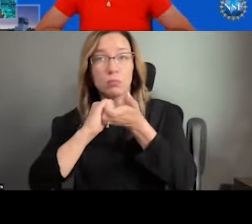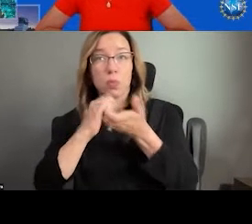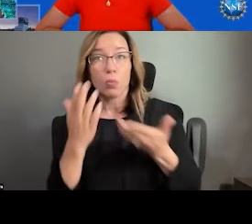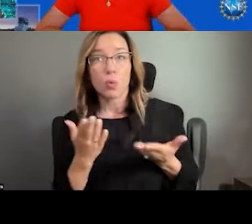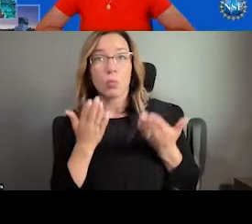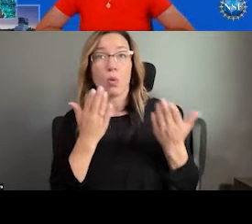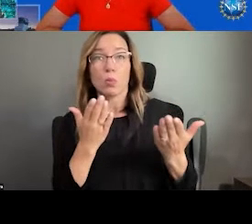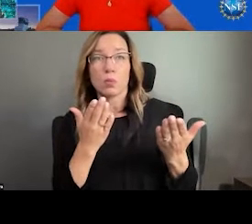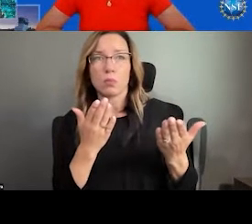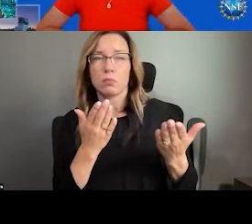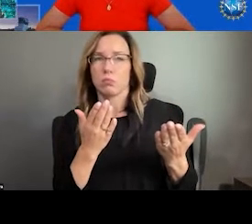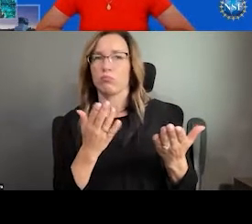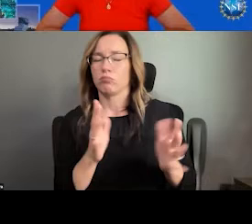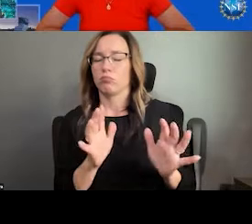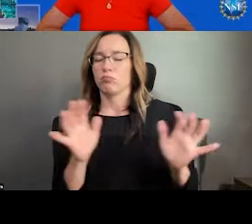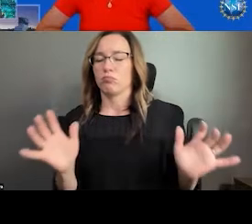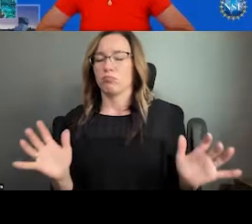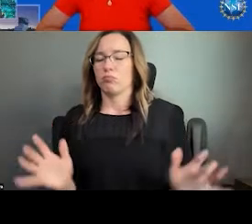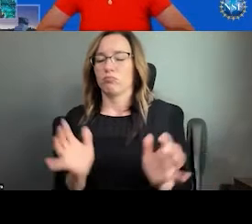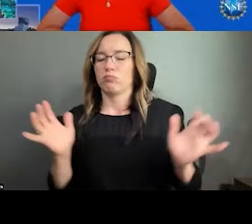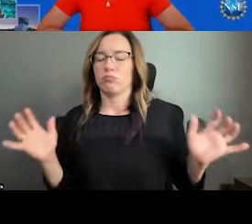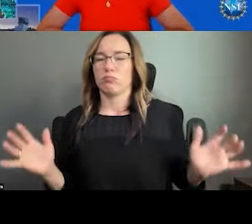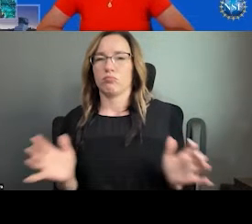I would very much encourage you to reread